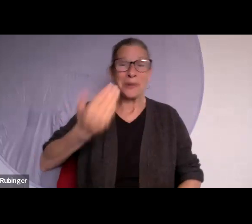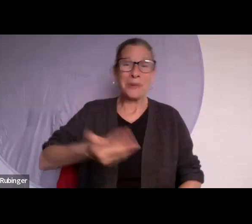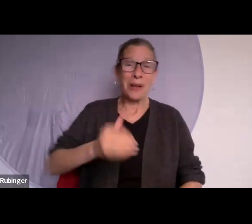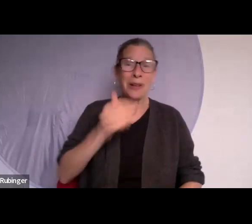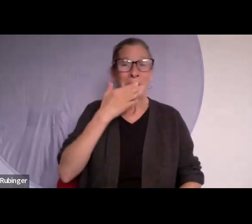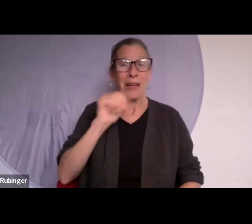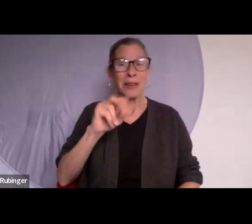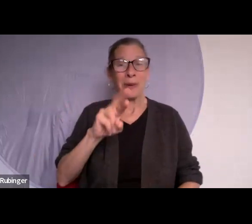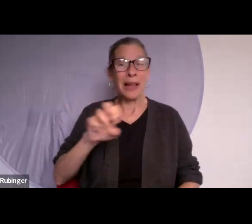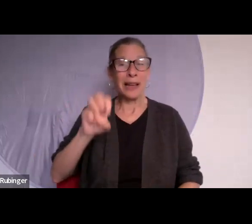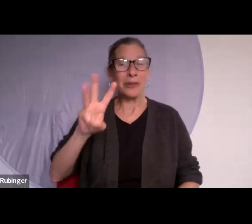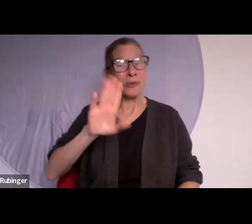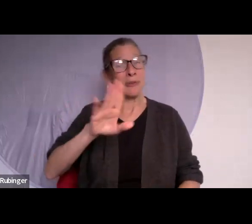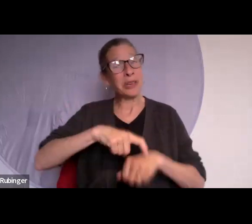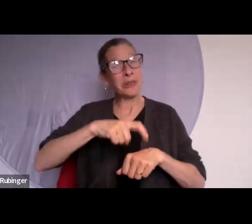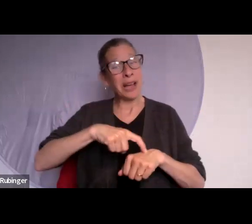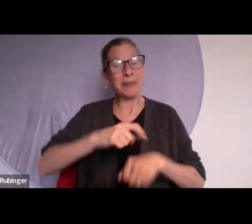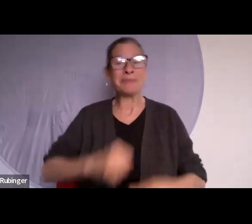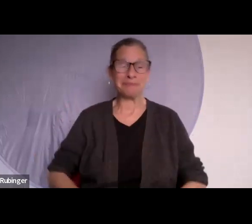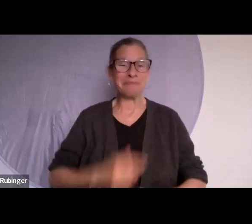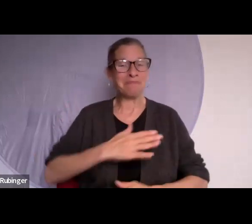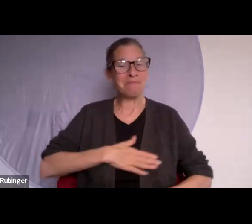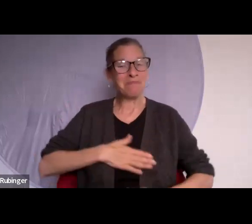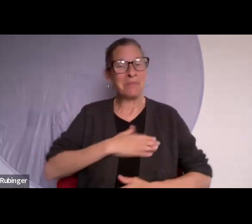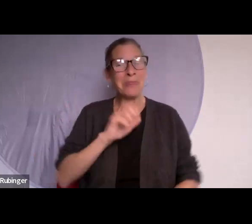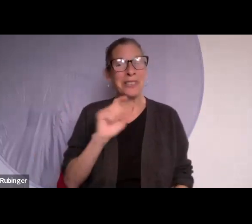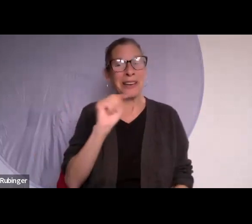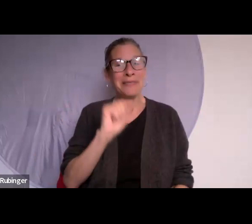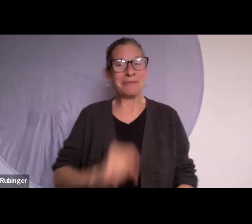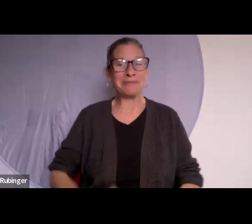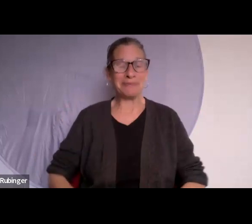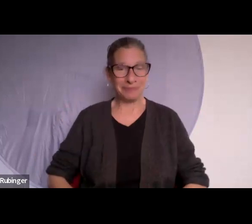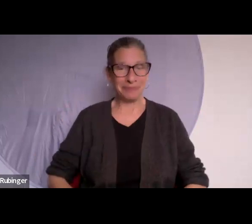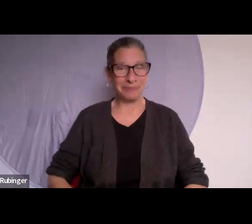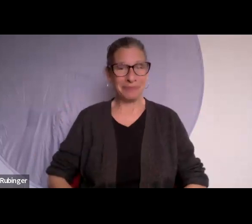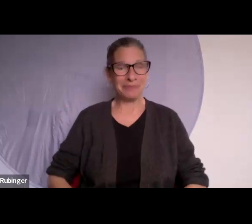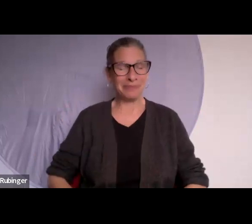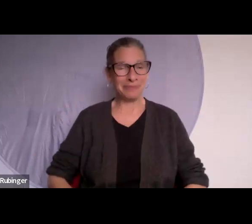Appreciate it.